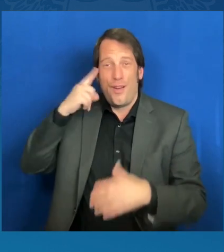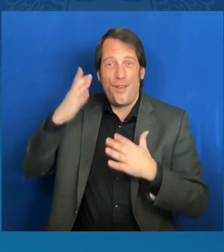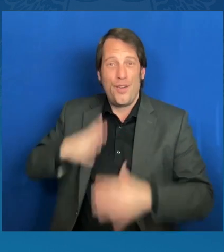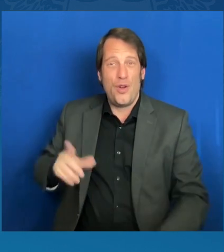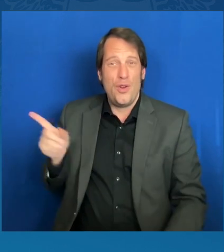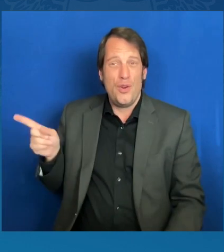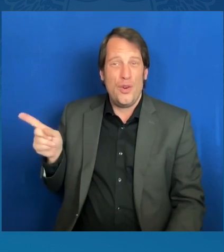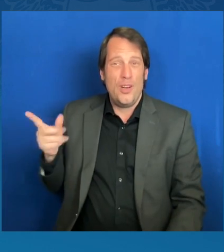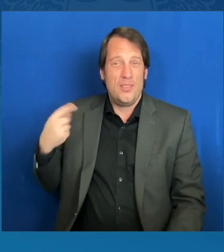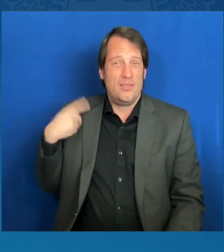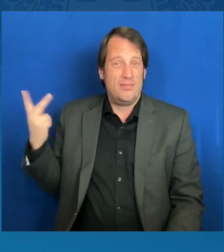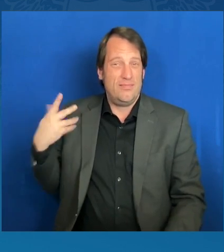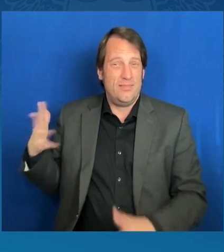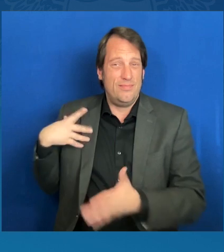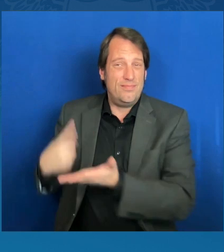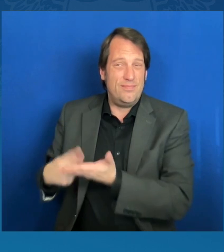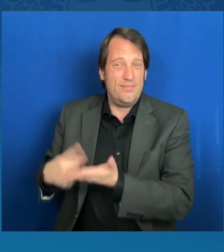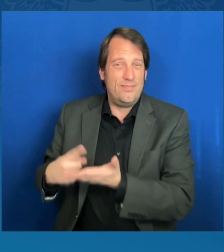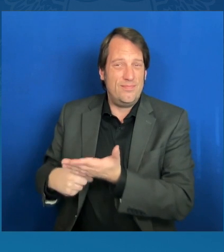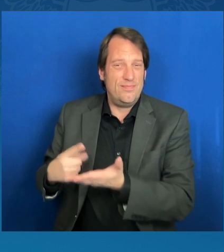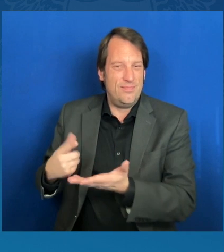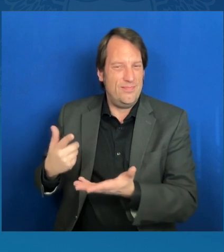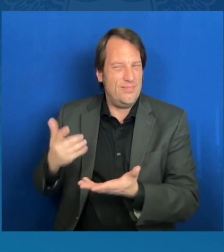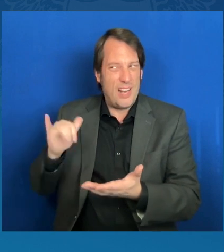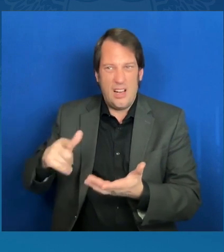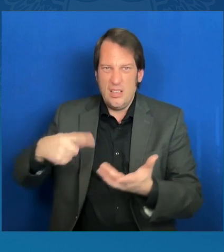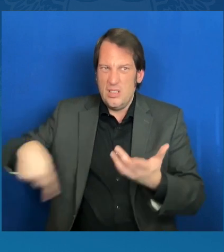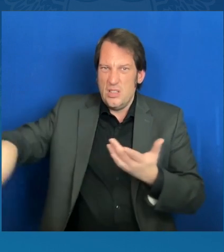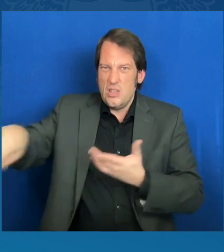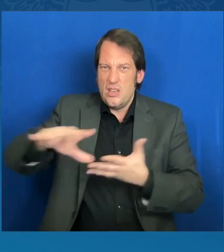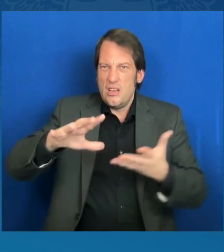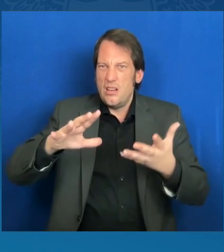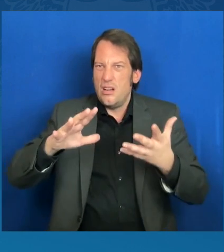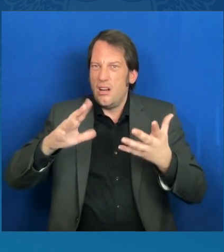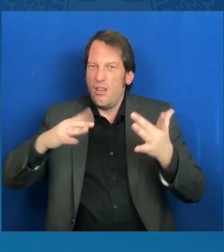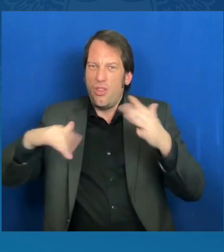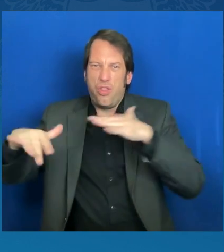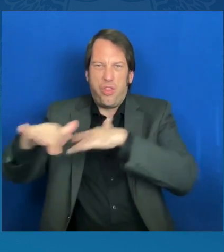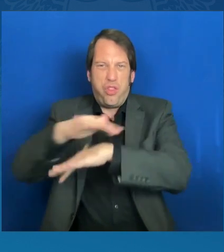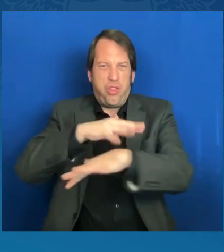in our country that would suggest that the measure of the strength of a leader